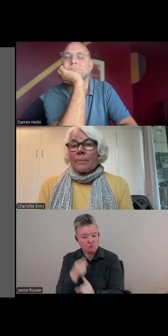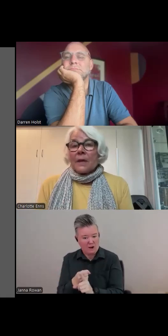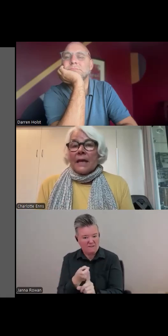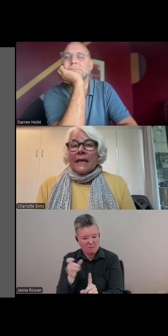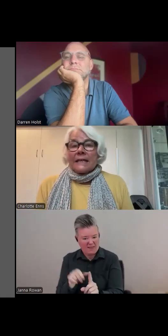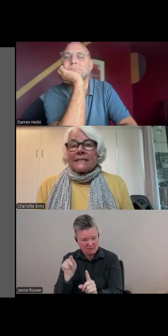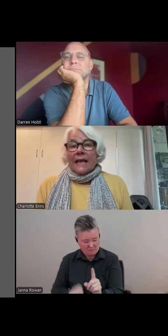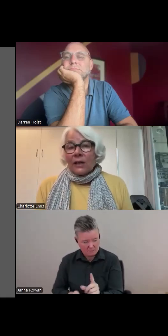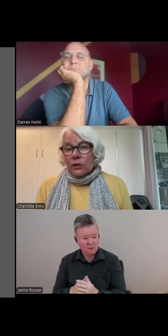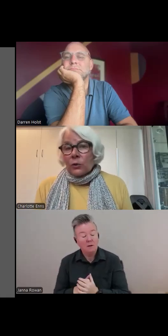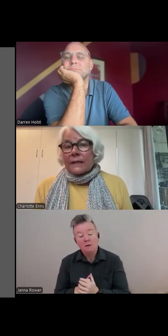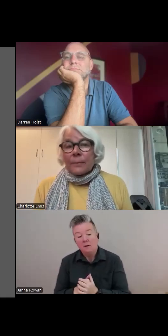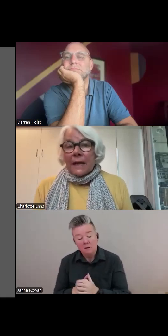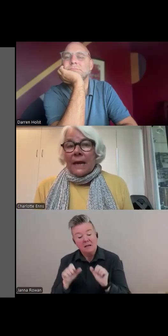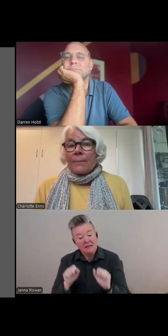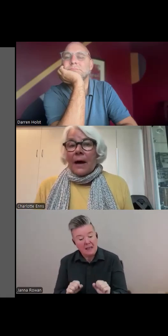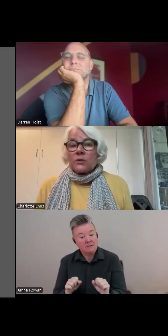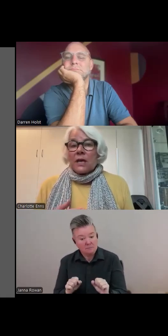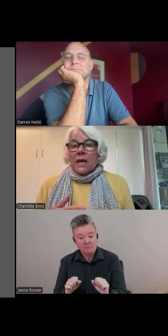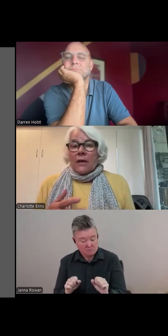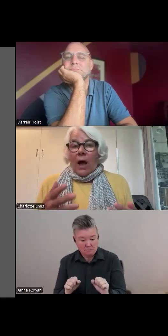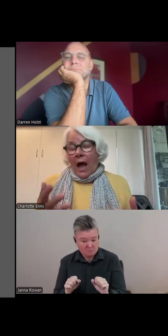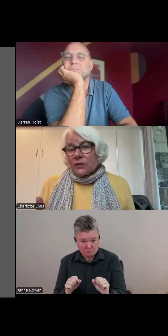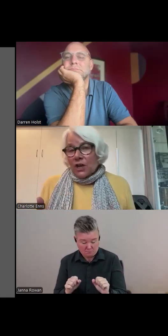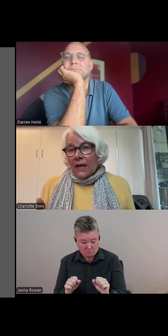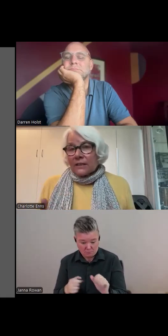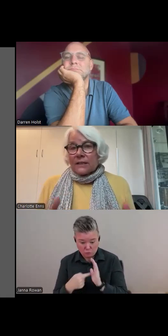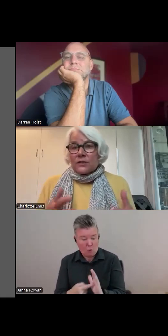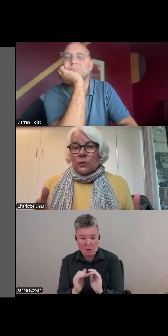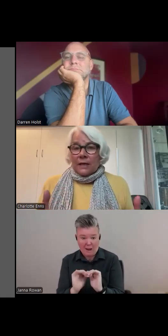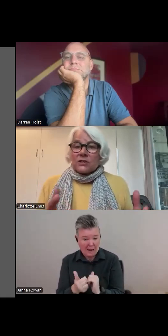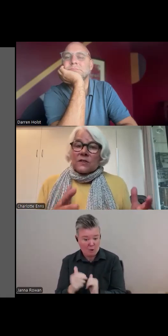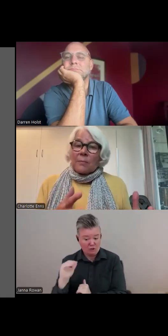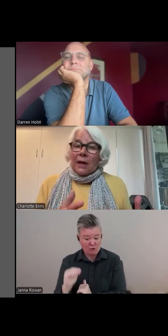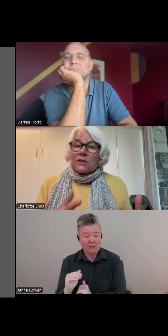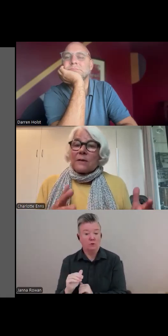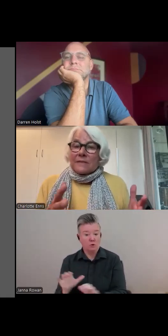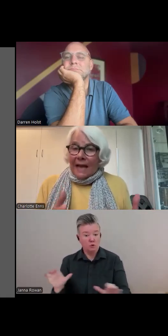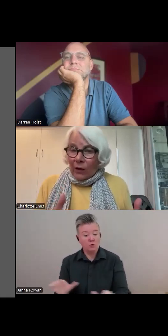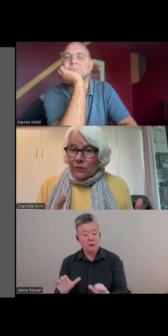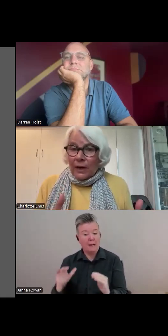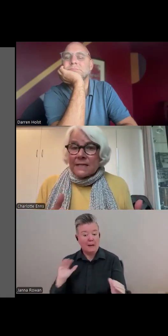And so it can tell you a little bit about how the child is doing just compared